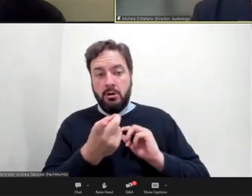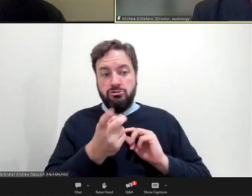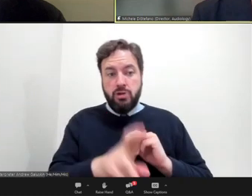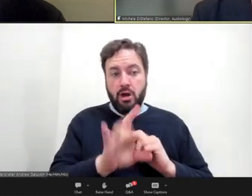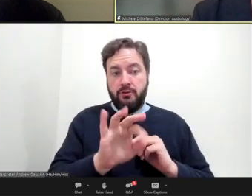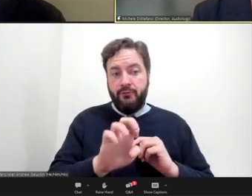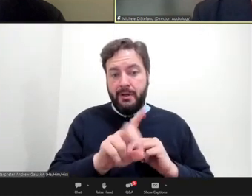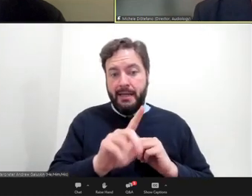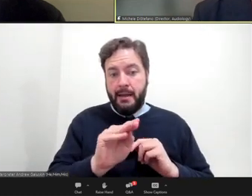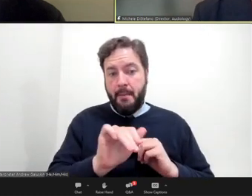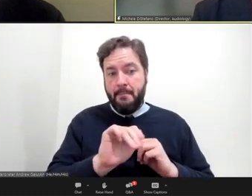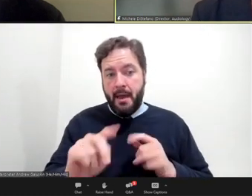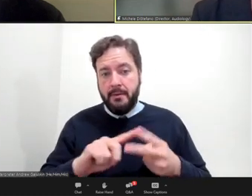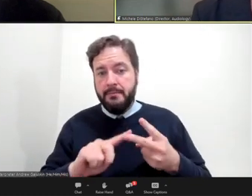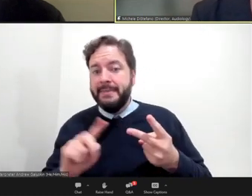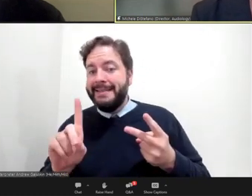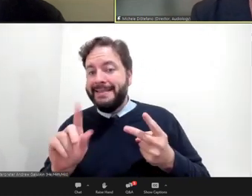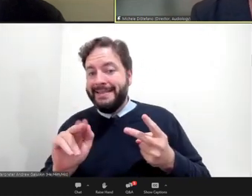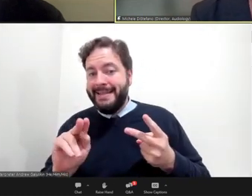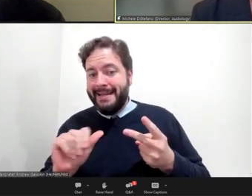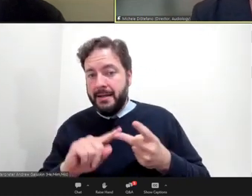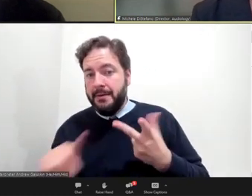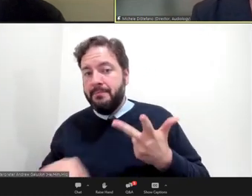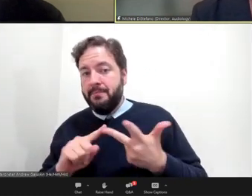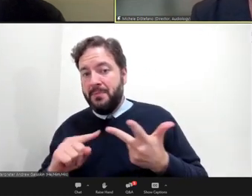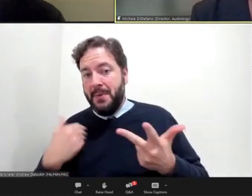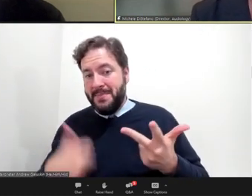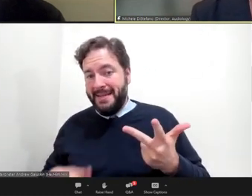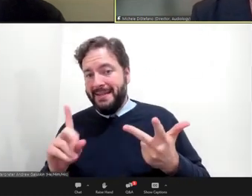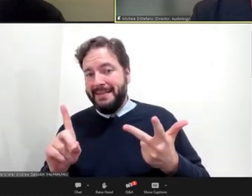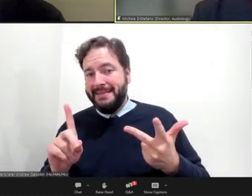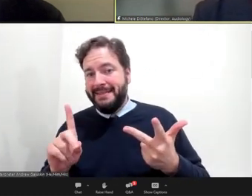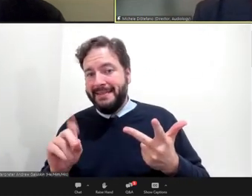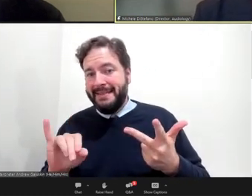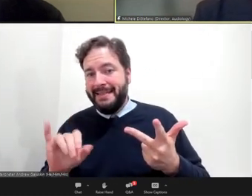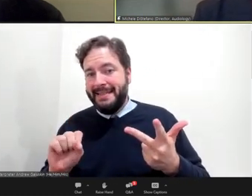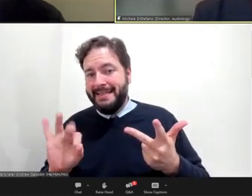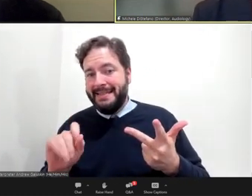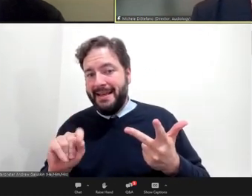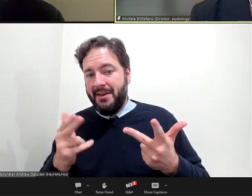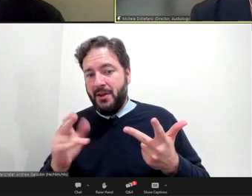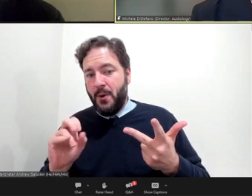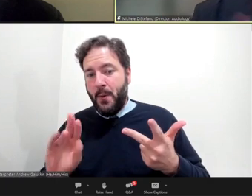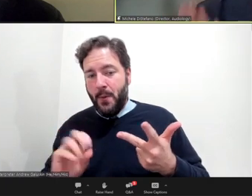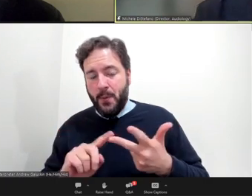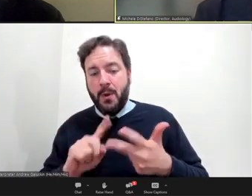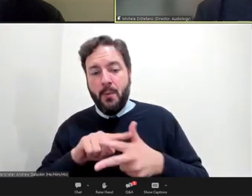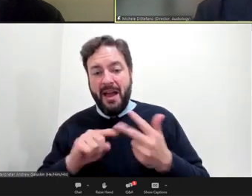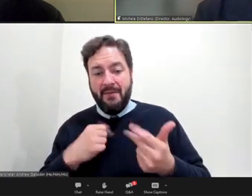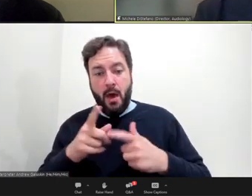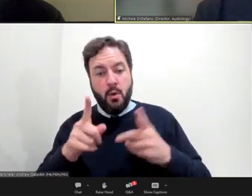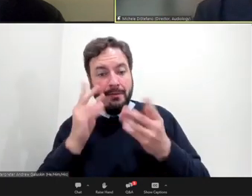myself, or Dana. We've put the contact information in the chat. And we will also have a slide up for that,